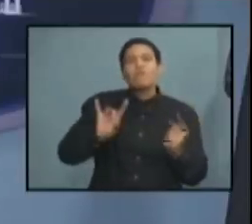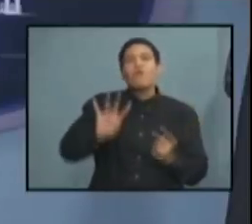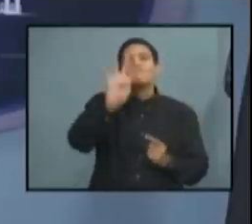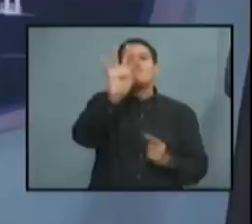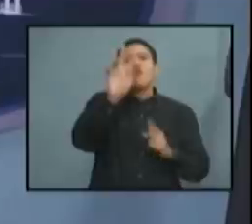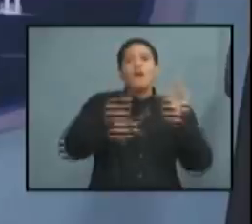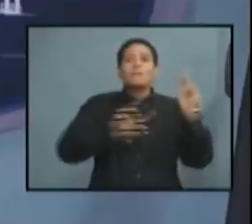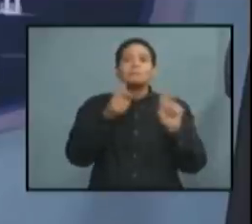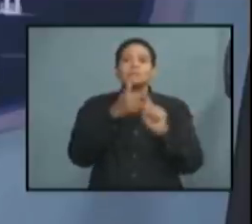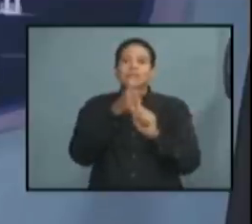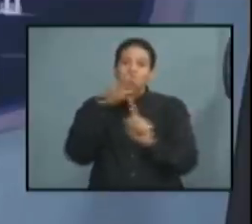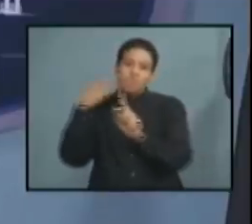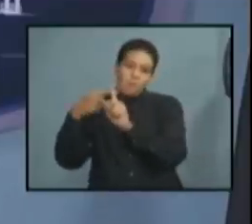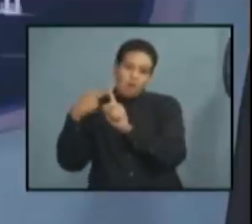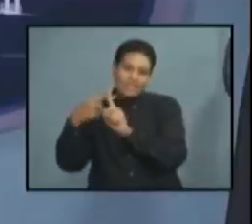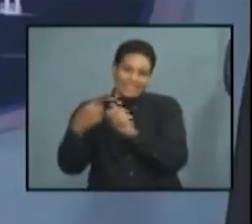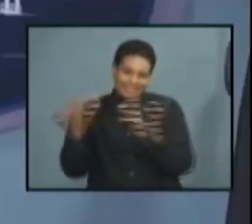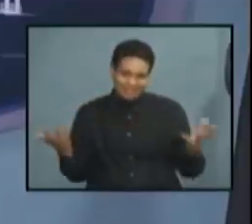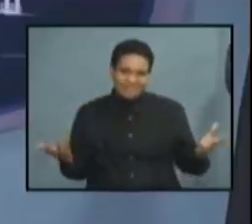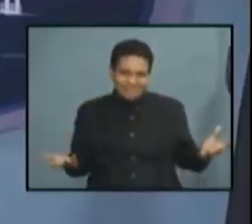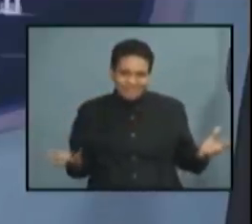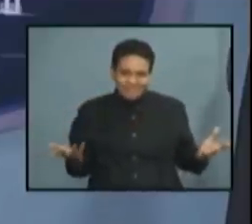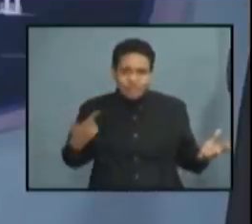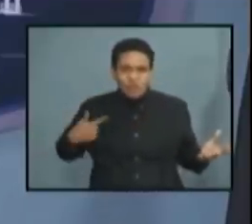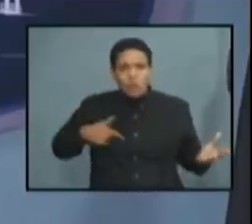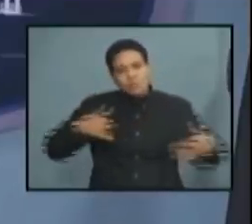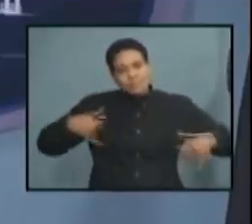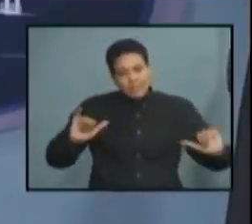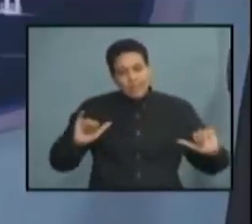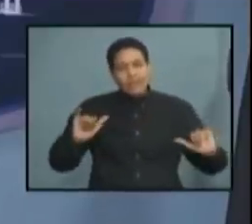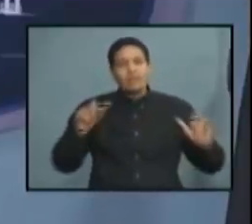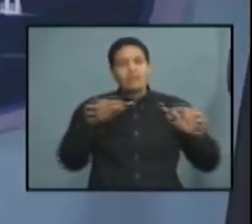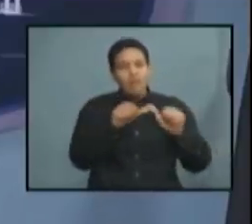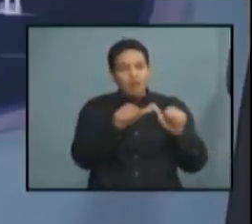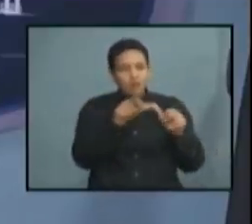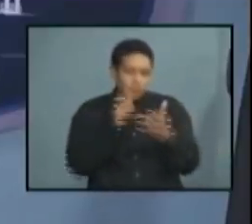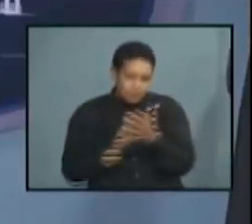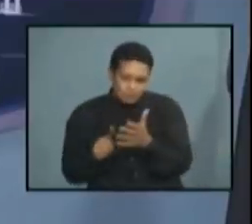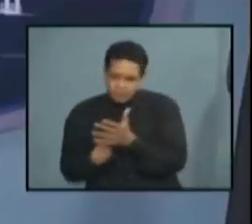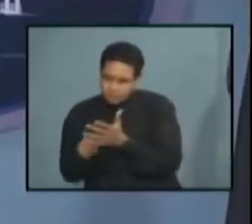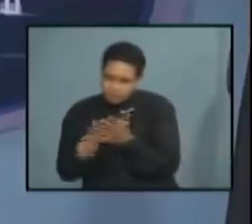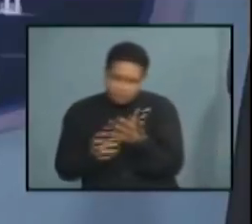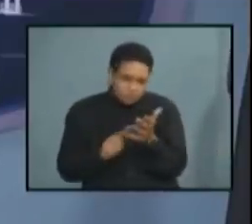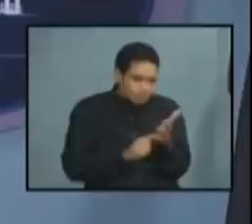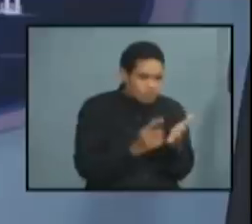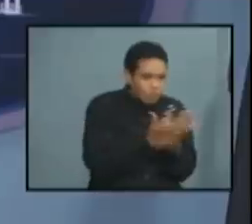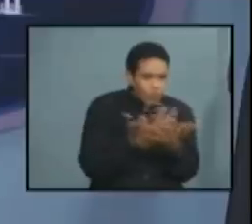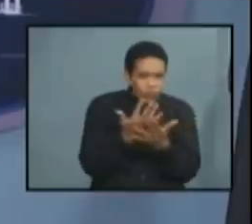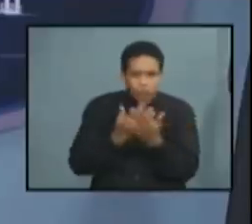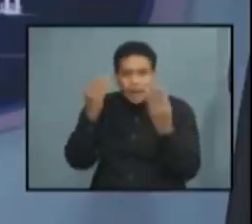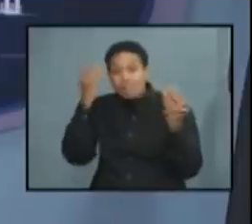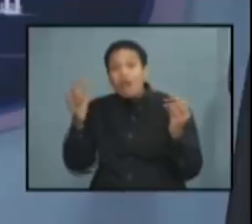that are positive so we continue to do the investigations and more contacts of